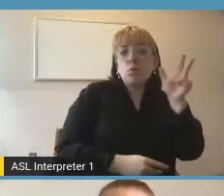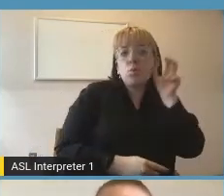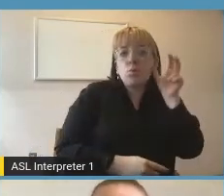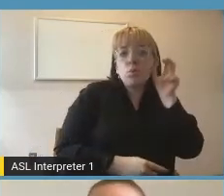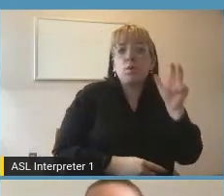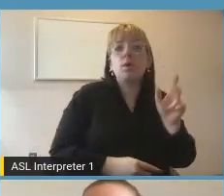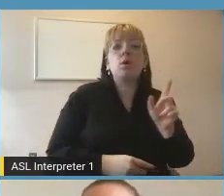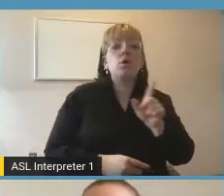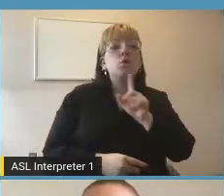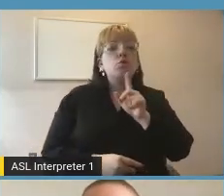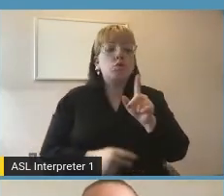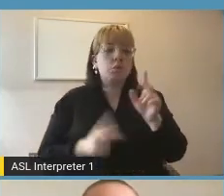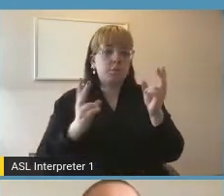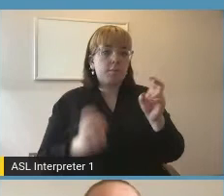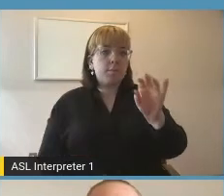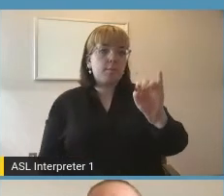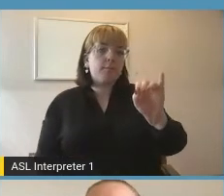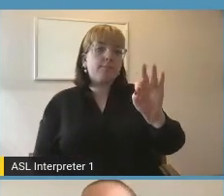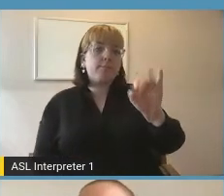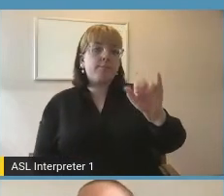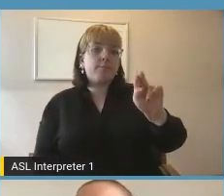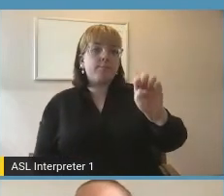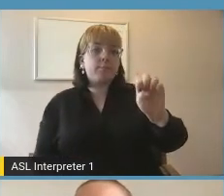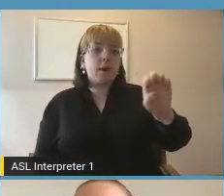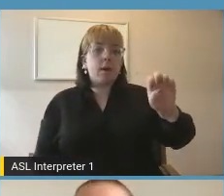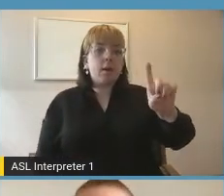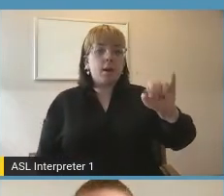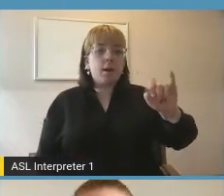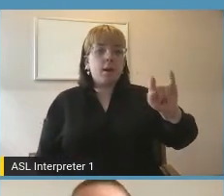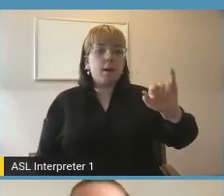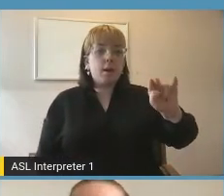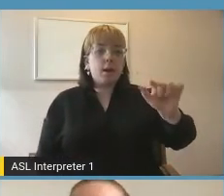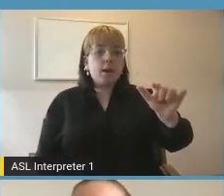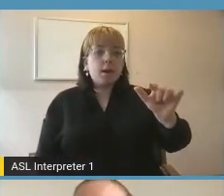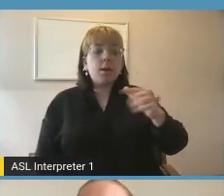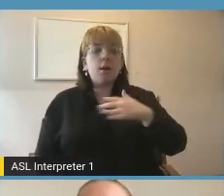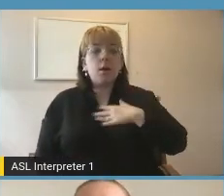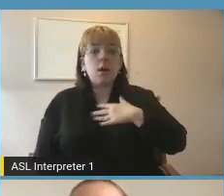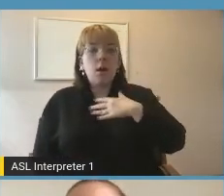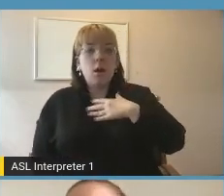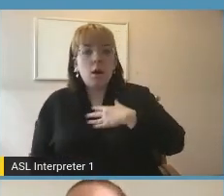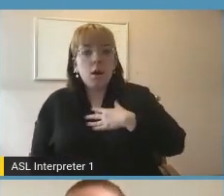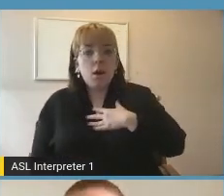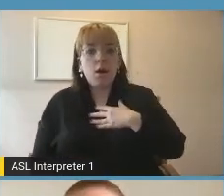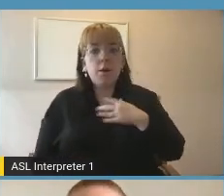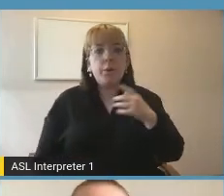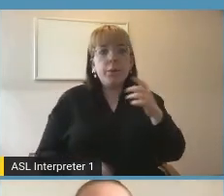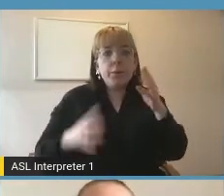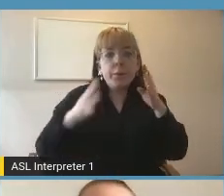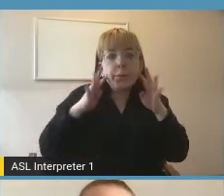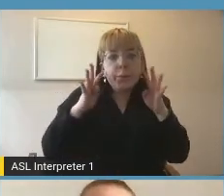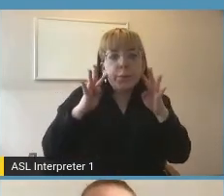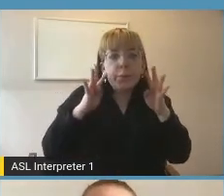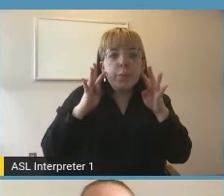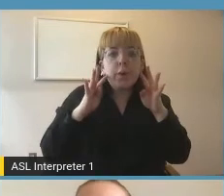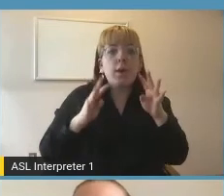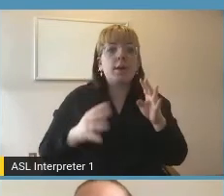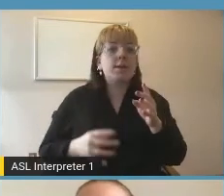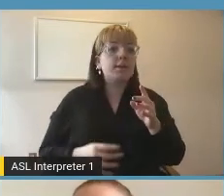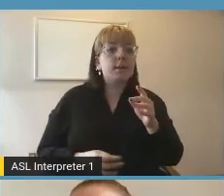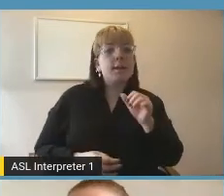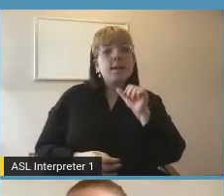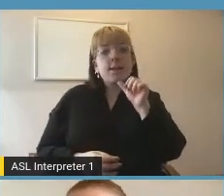So breaths, pauses, little noises, the really little, get as perfect as you want or don't.